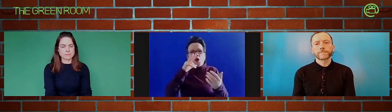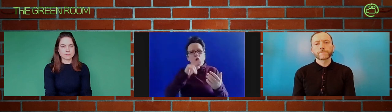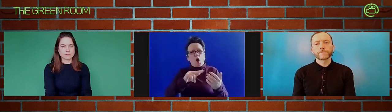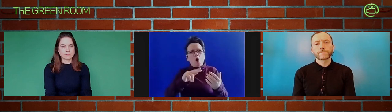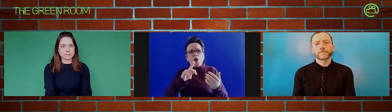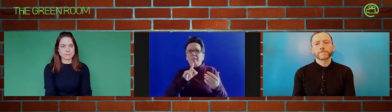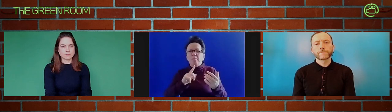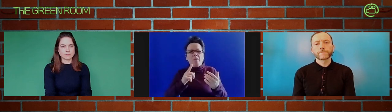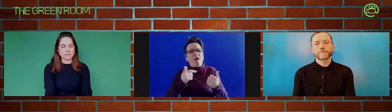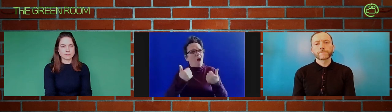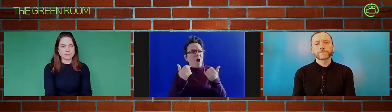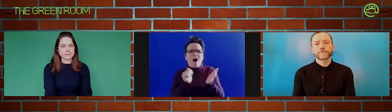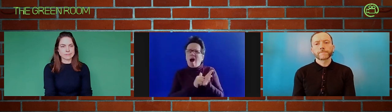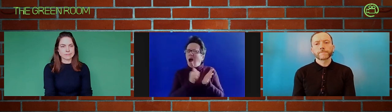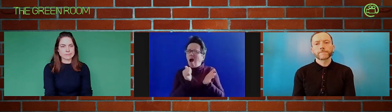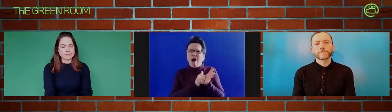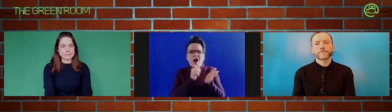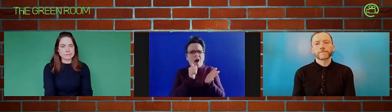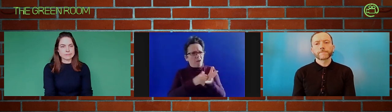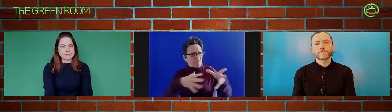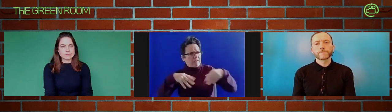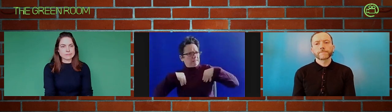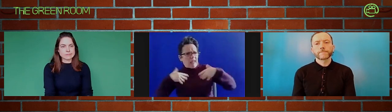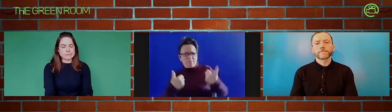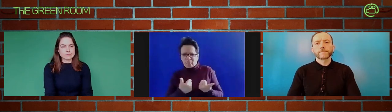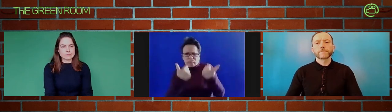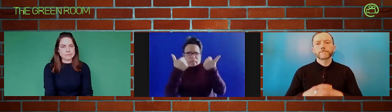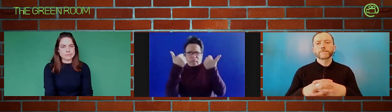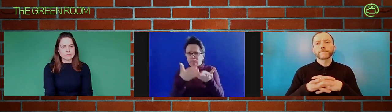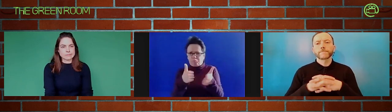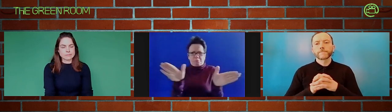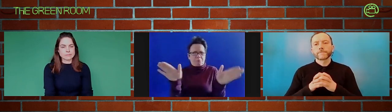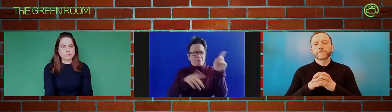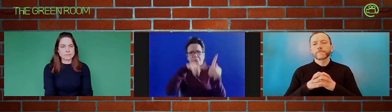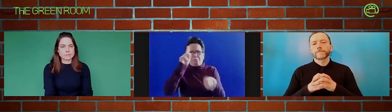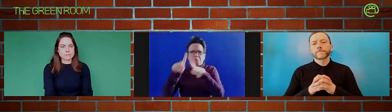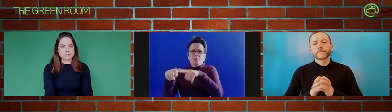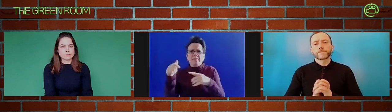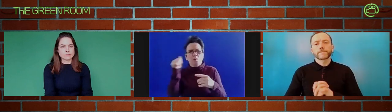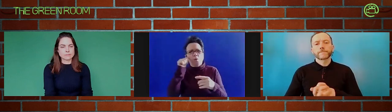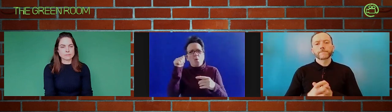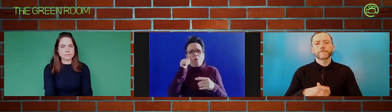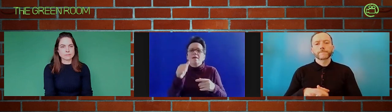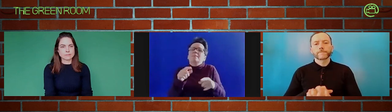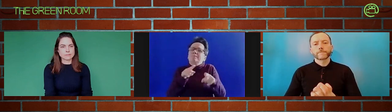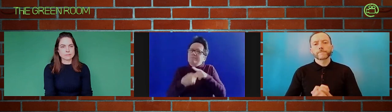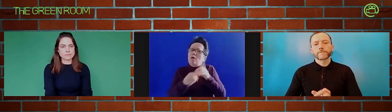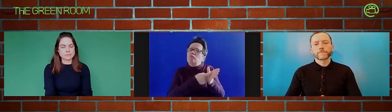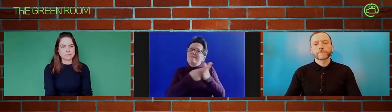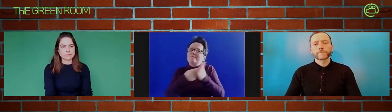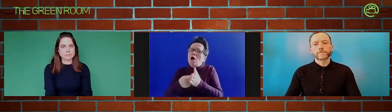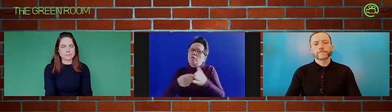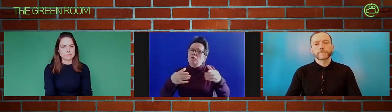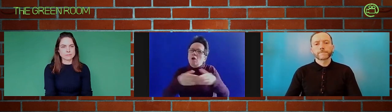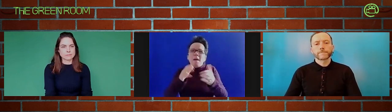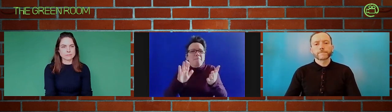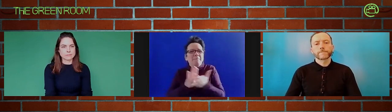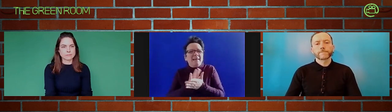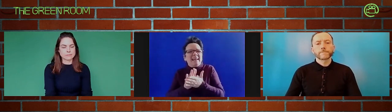and they're a lot more aware about what their fellow classmates need. Especially at the referral unit they're not always kind if they come across something and they and you know they